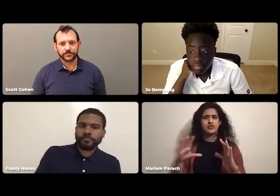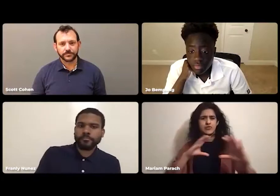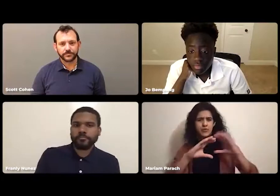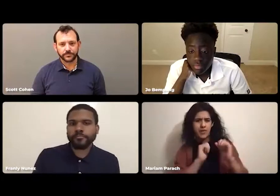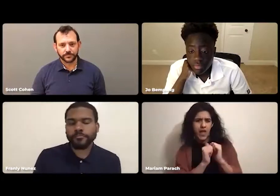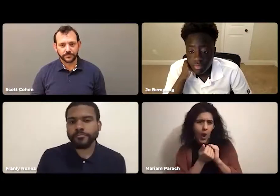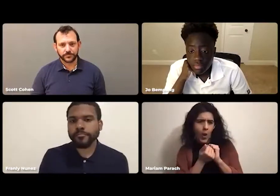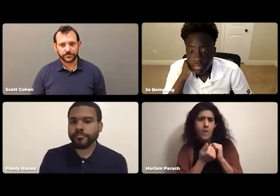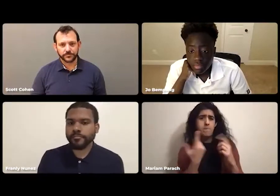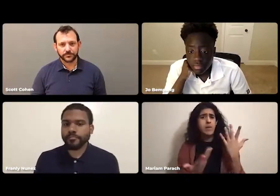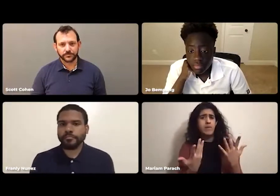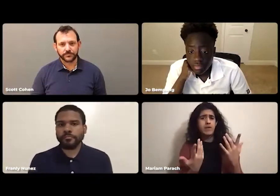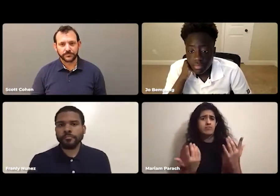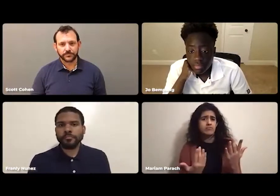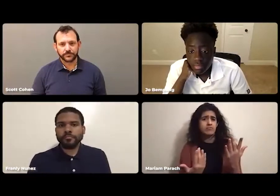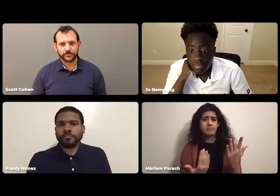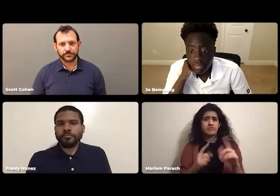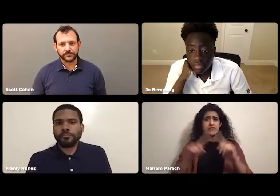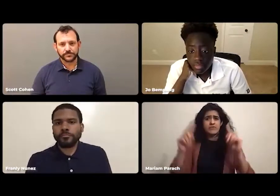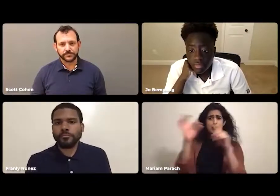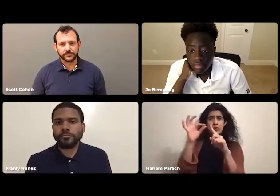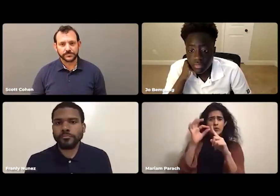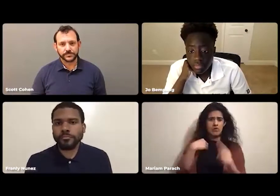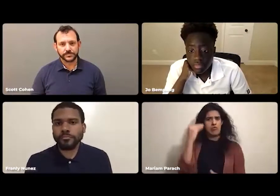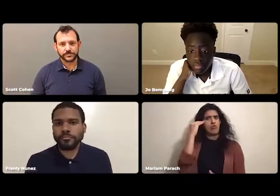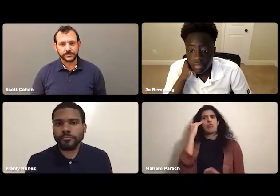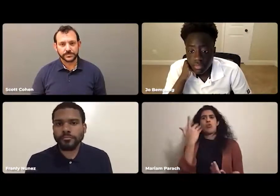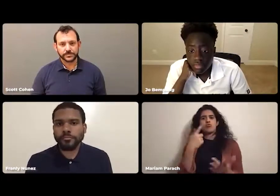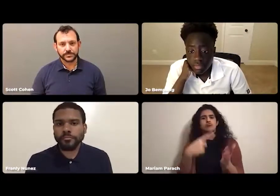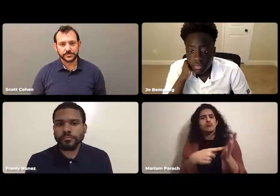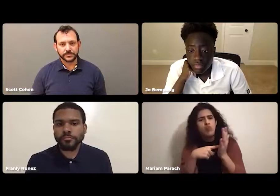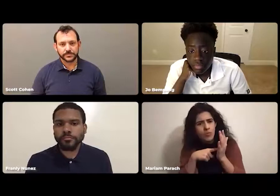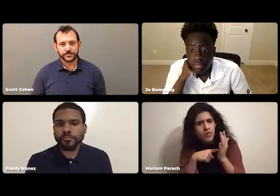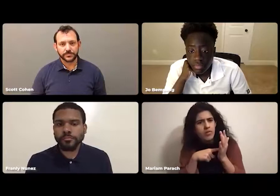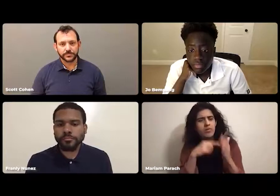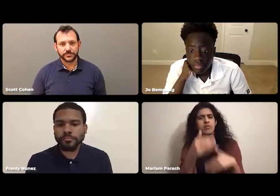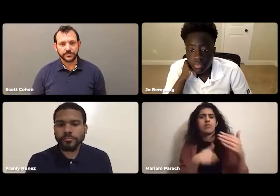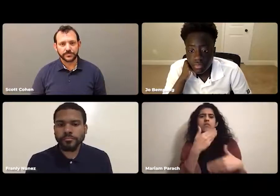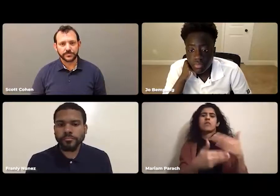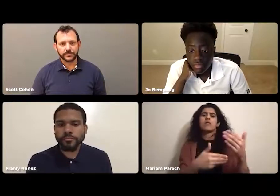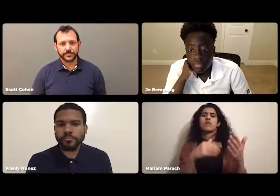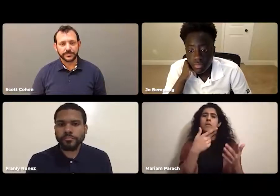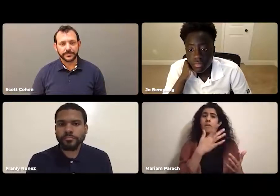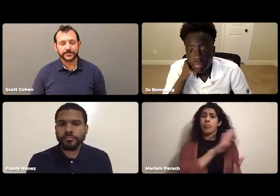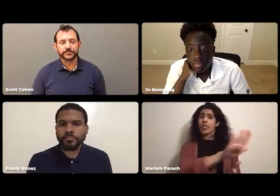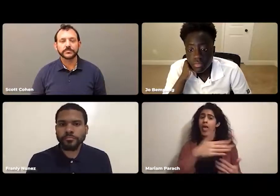That could be it.